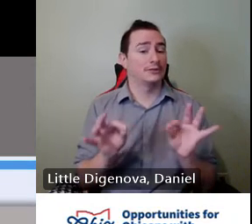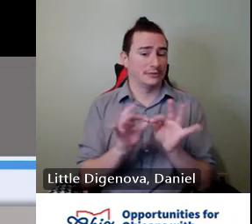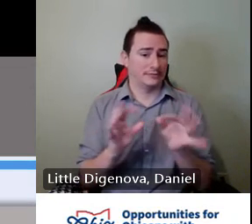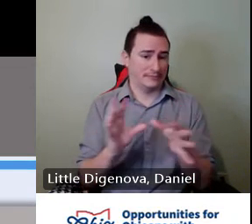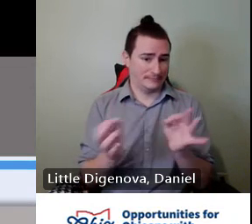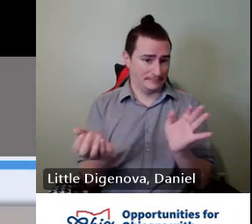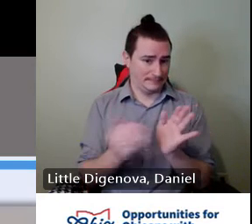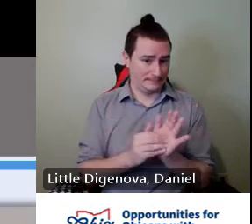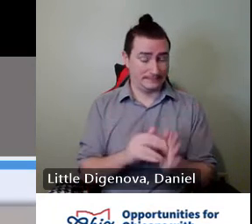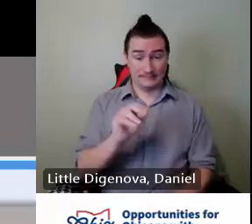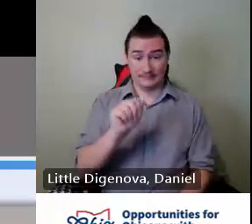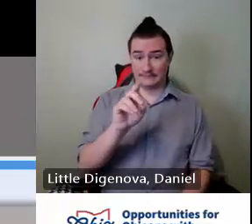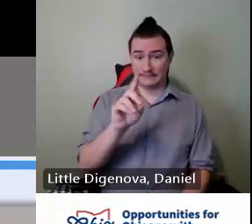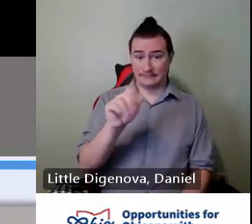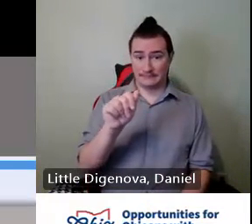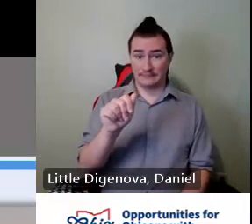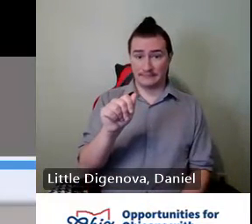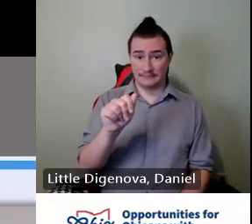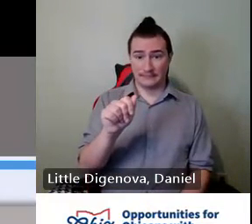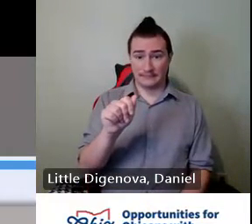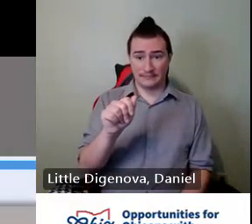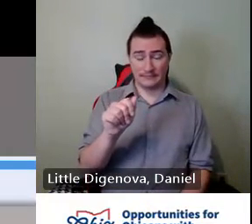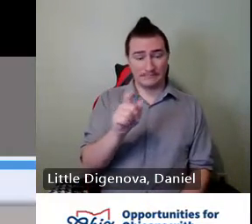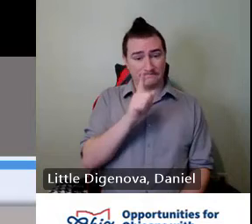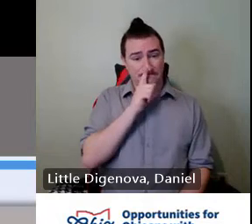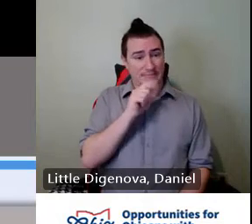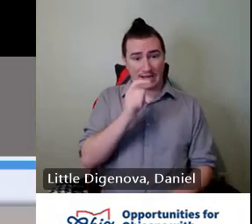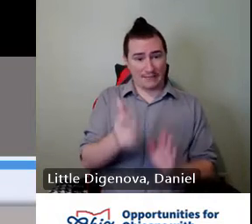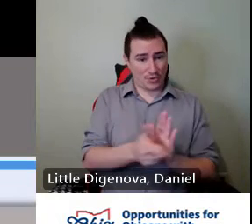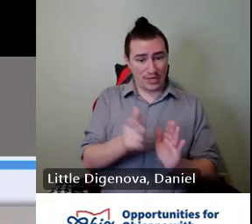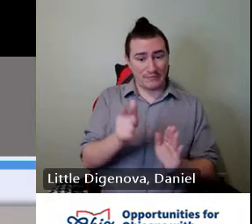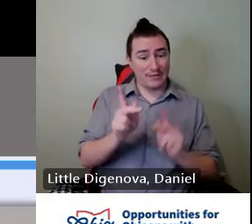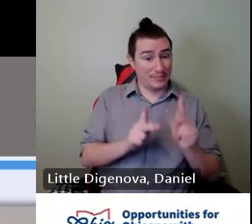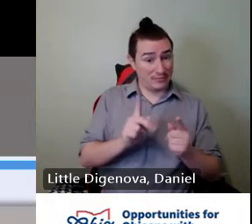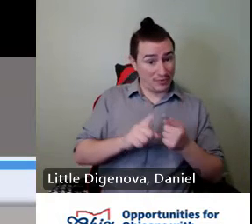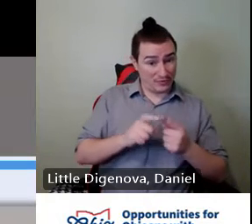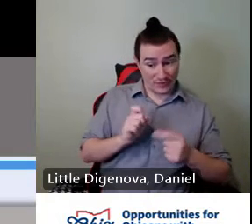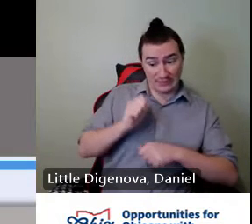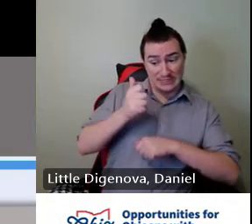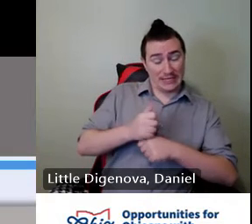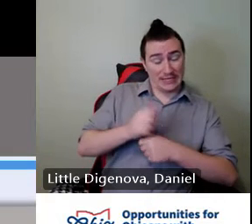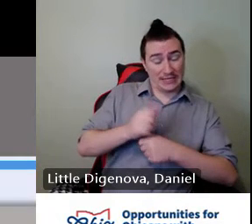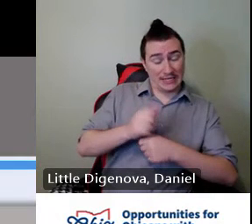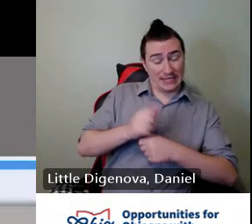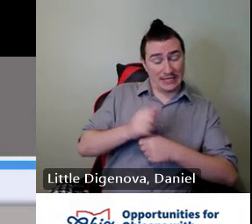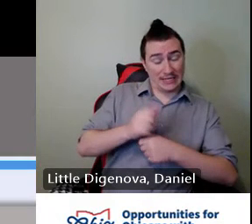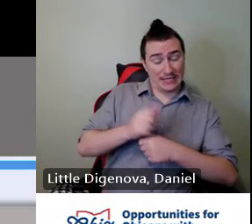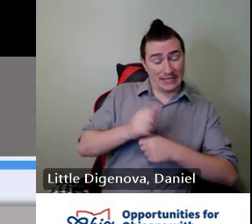employers from establishing consequences for low performance, and employers are permitted to apply these